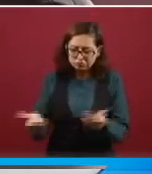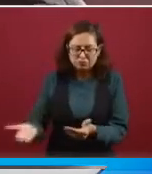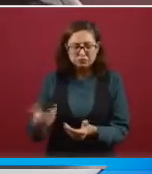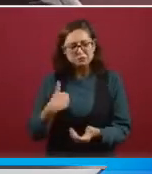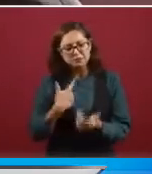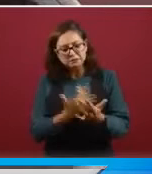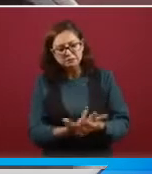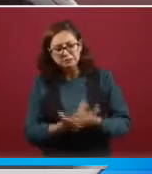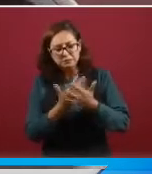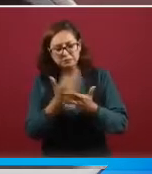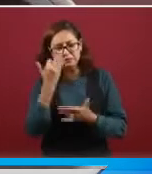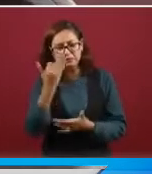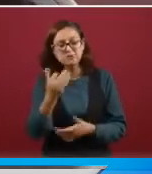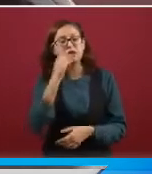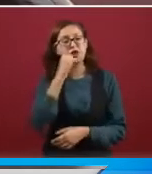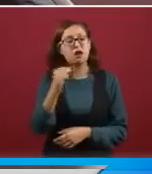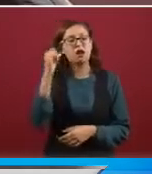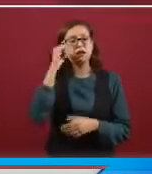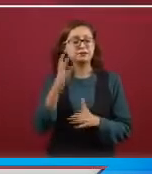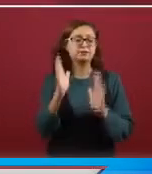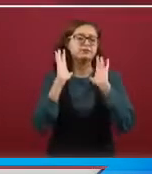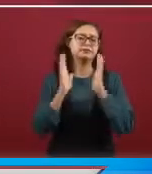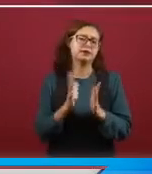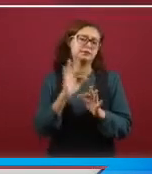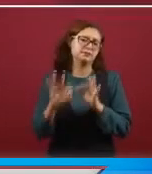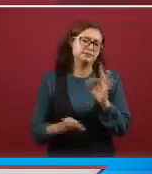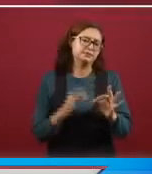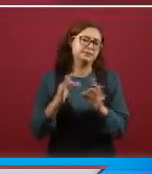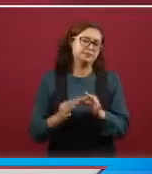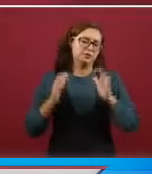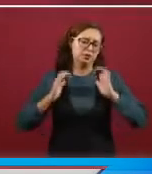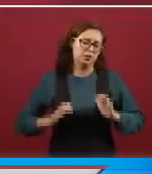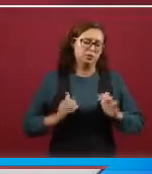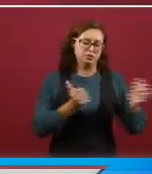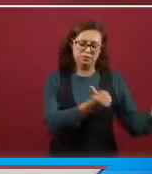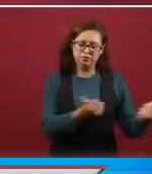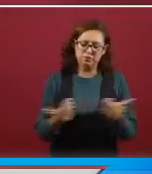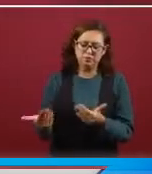currently the weapons of organized crime are 70% American-made